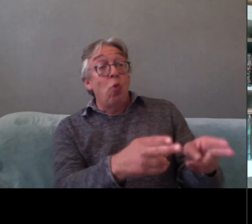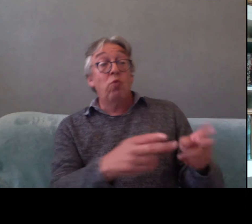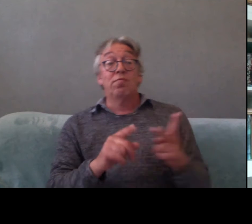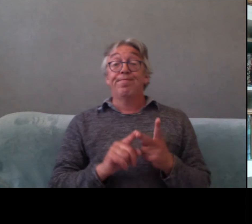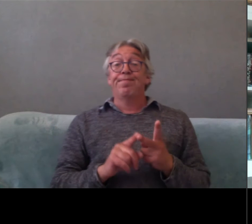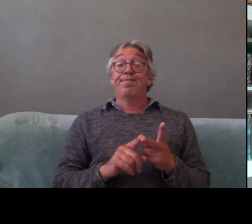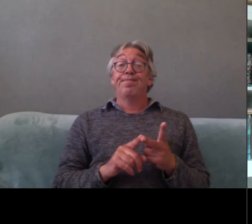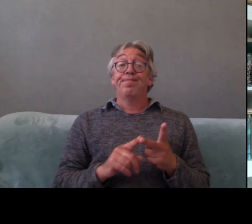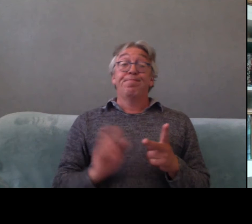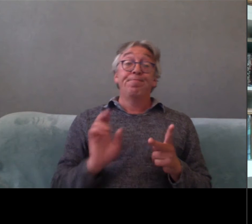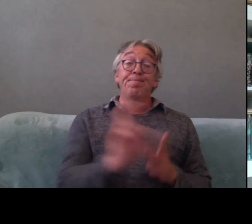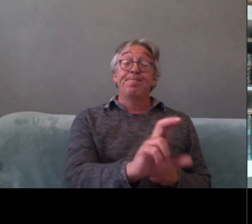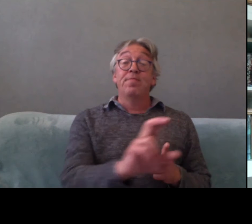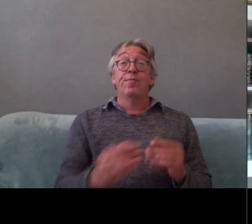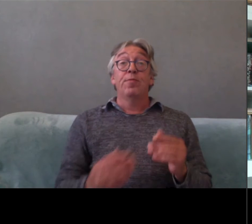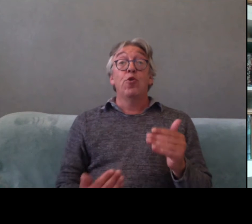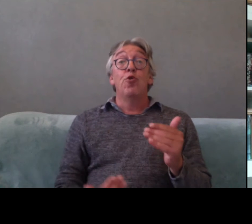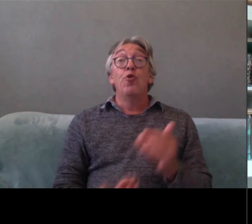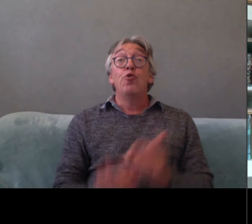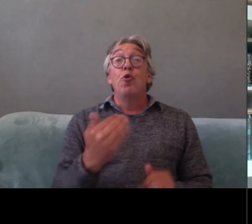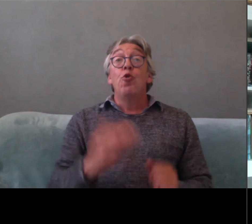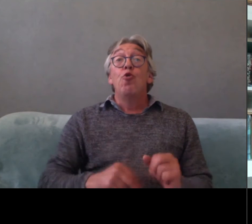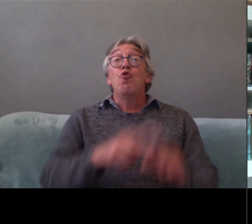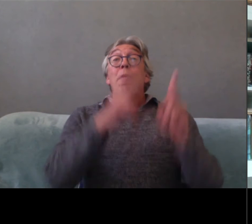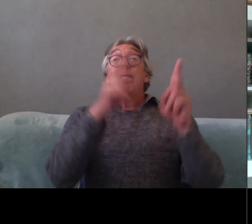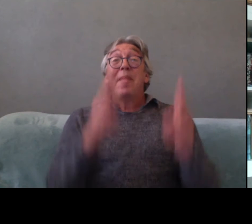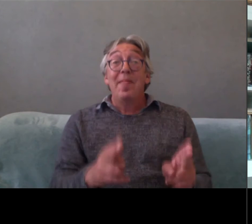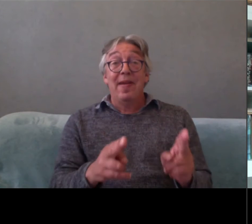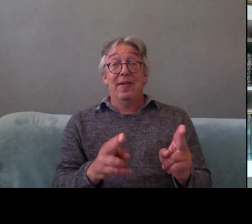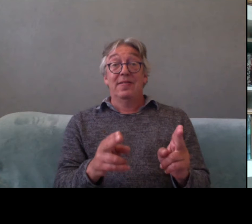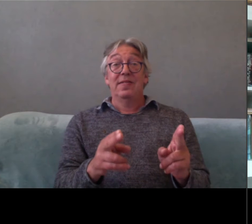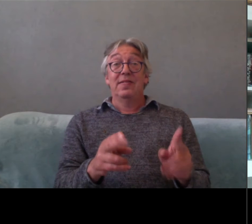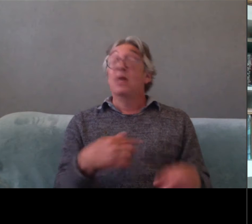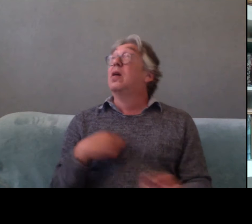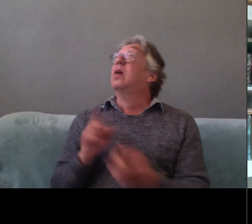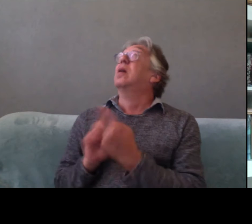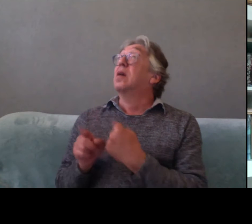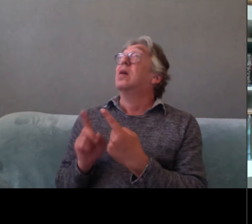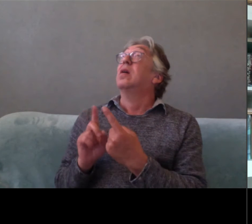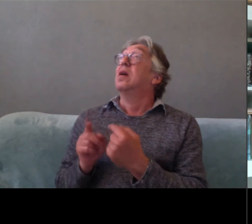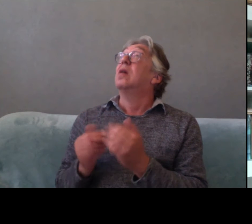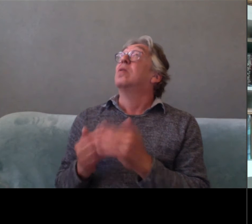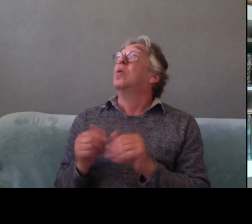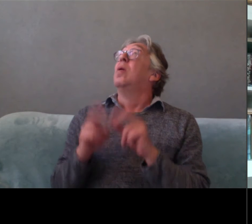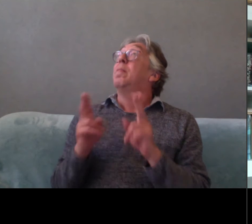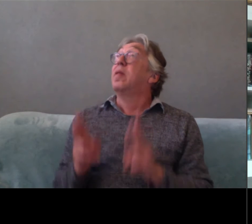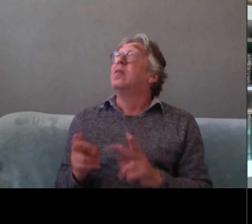Nothing again about social services, social projects,